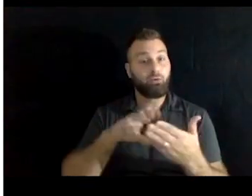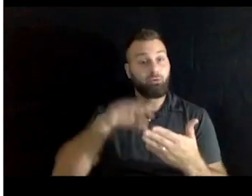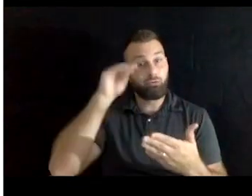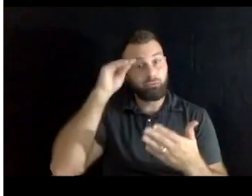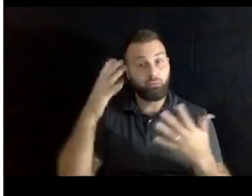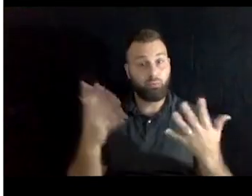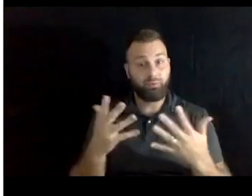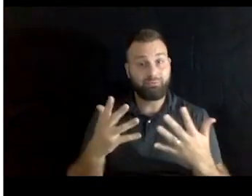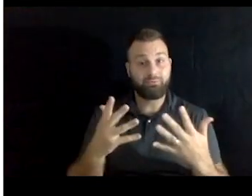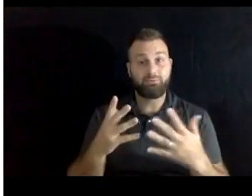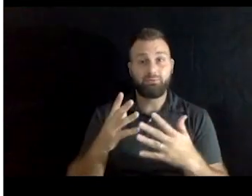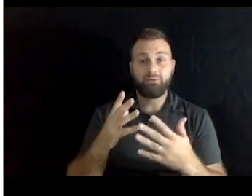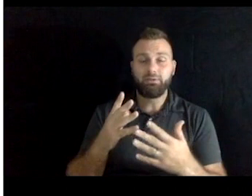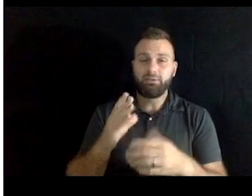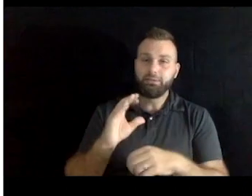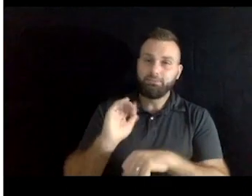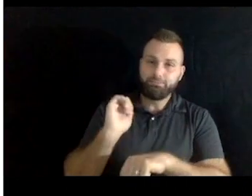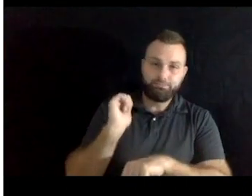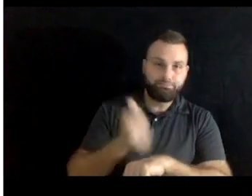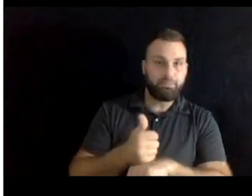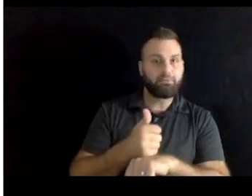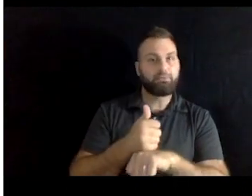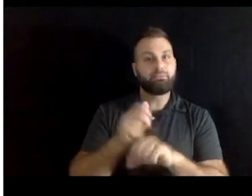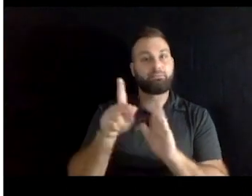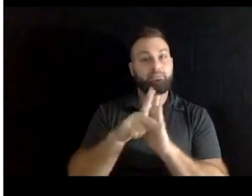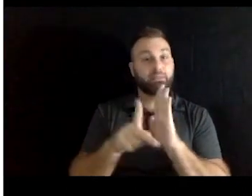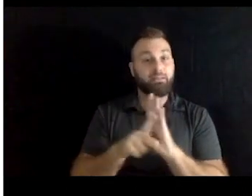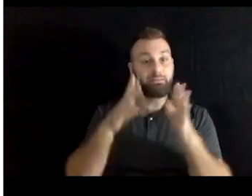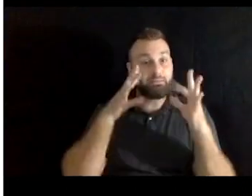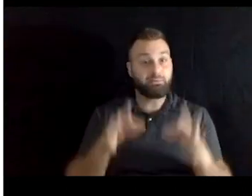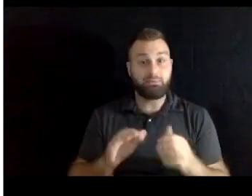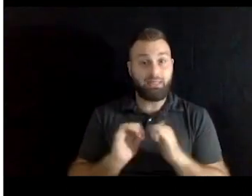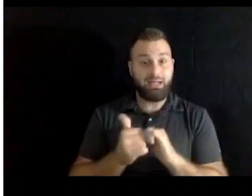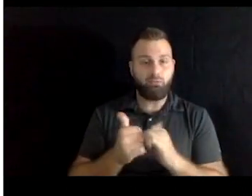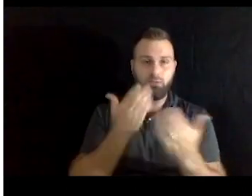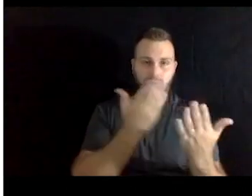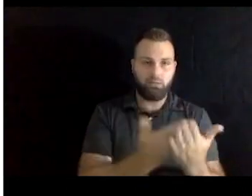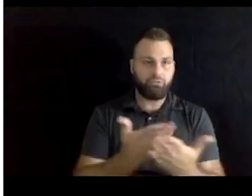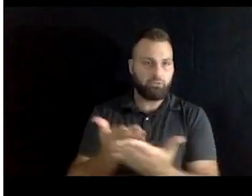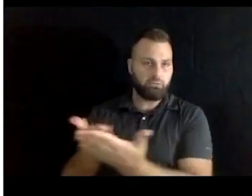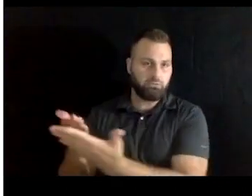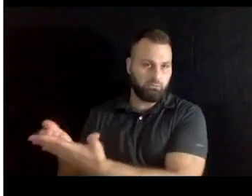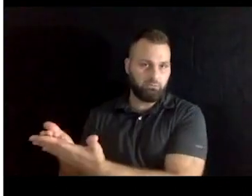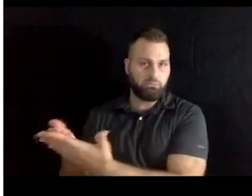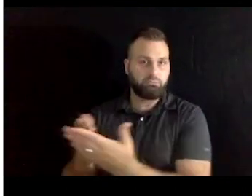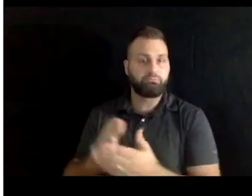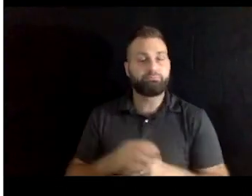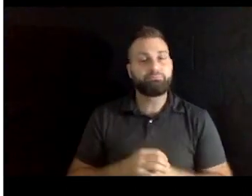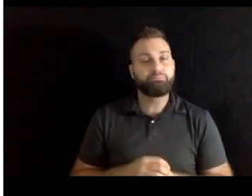All the interventions that were tested were initially thought to be promising. If they weren't,